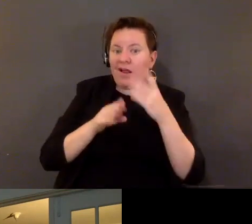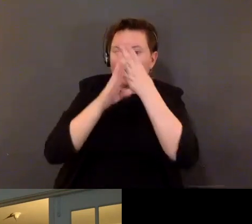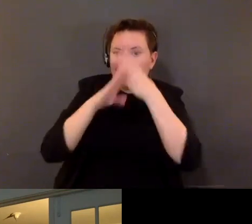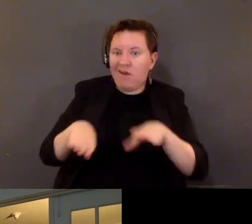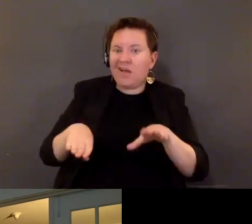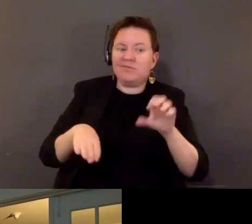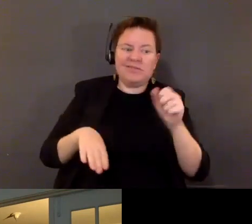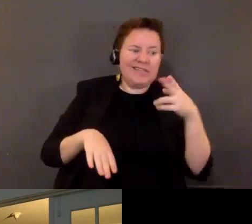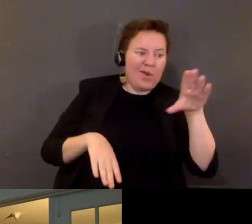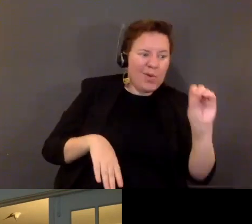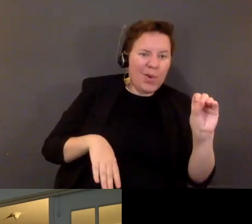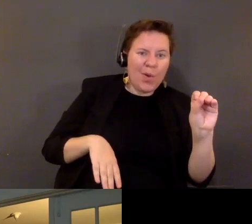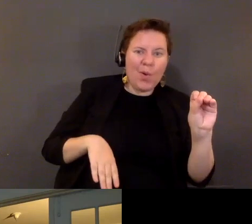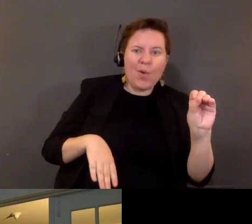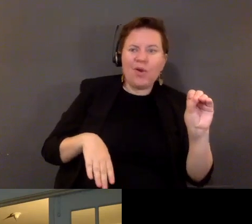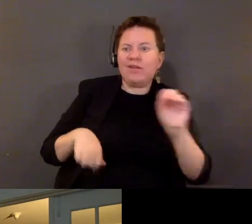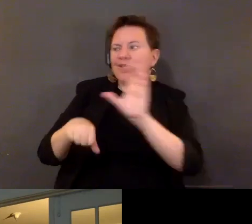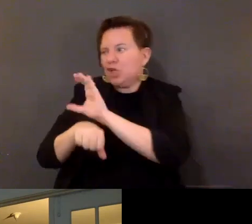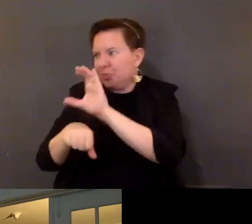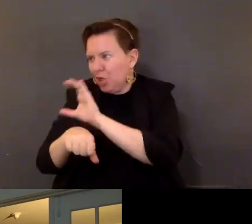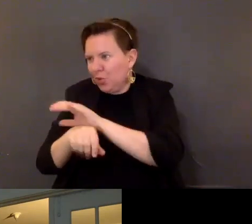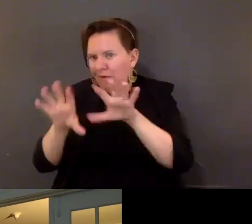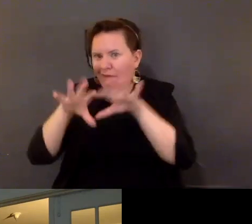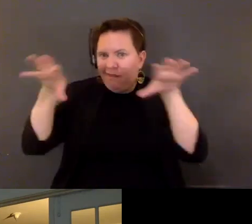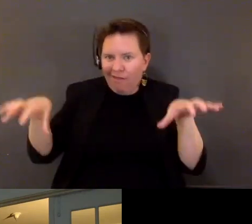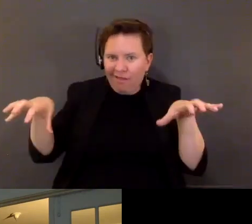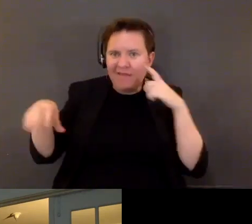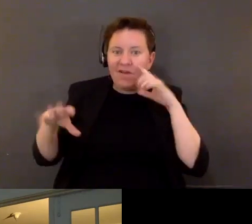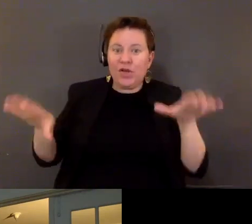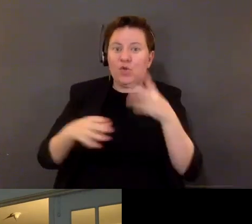and the computer that if i get to do both things i feel immensely whole